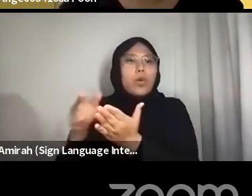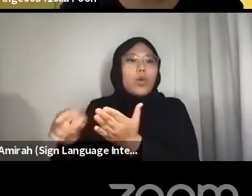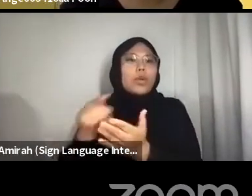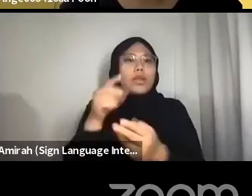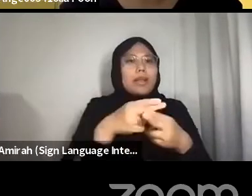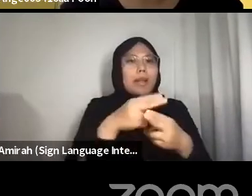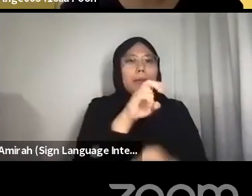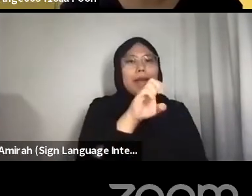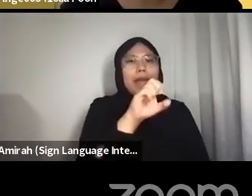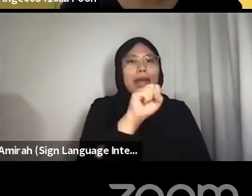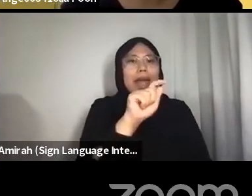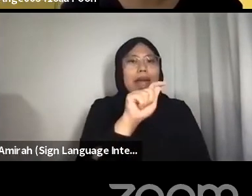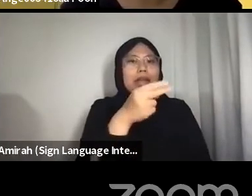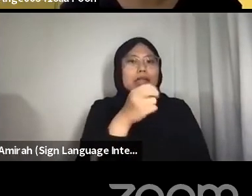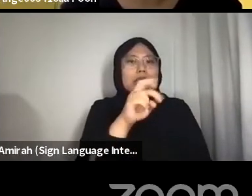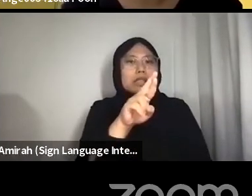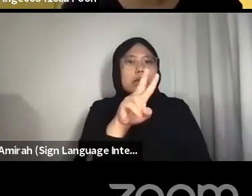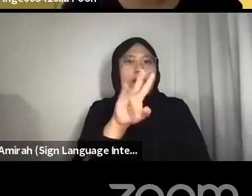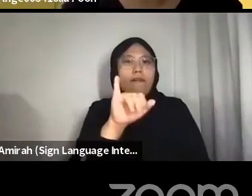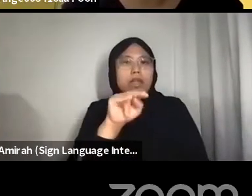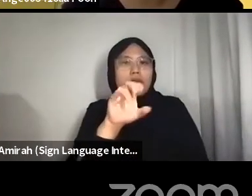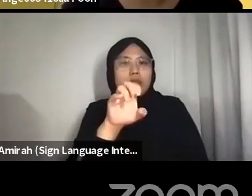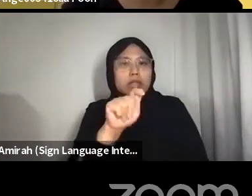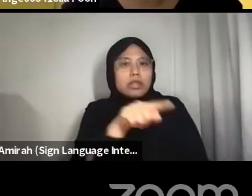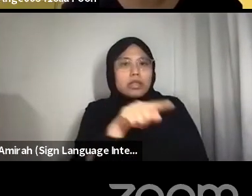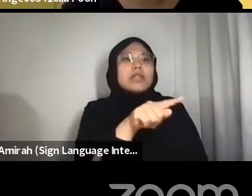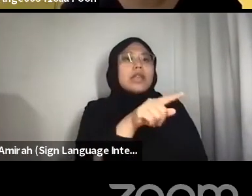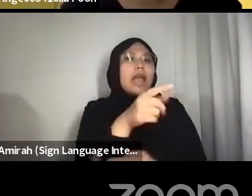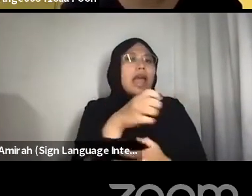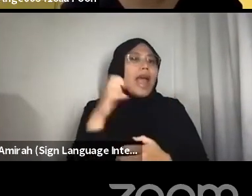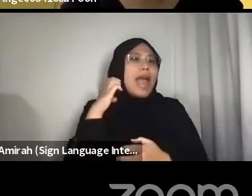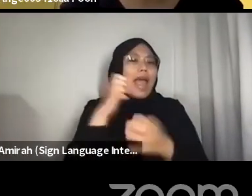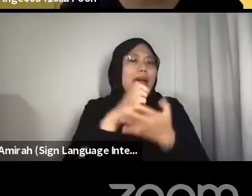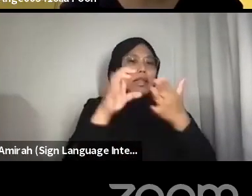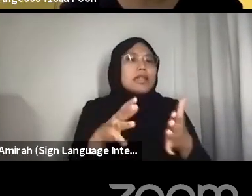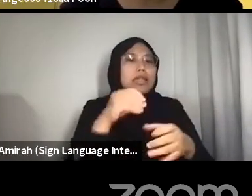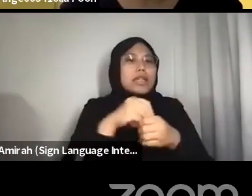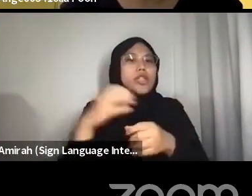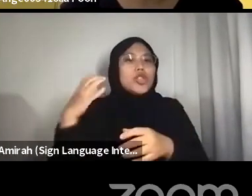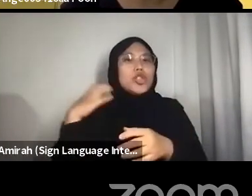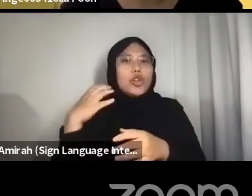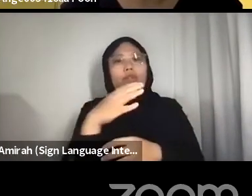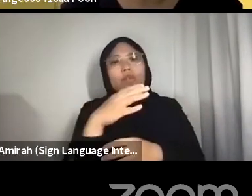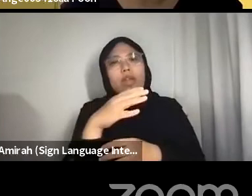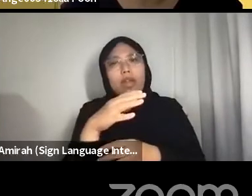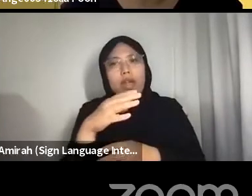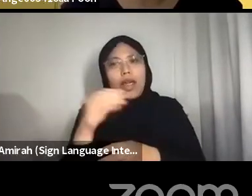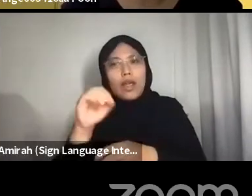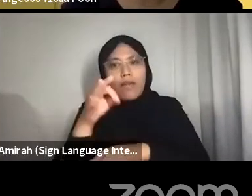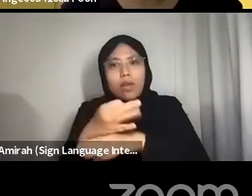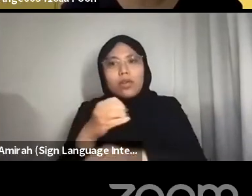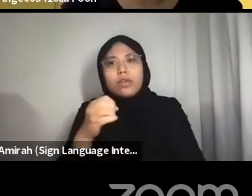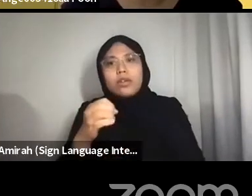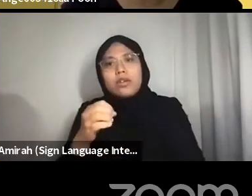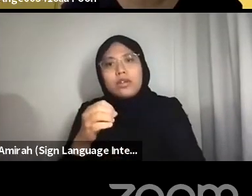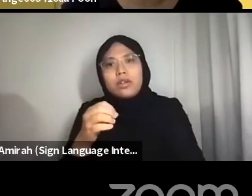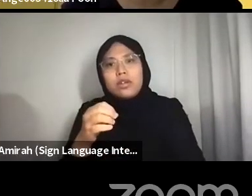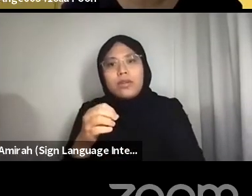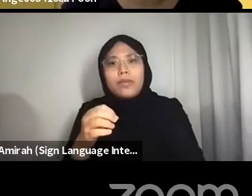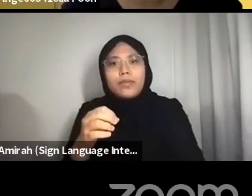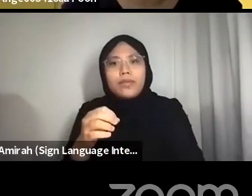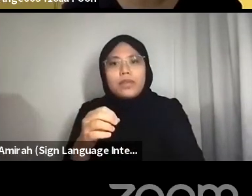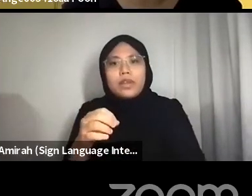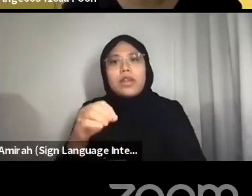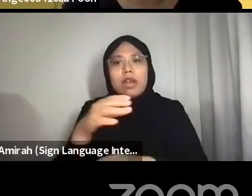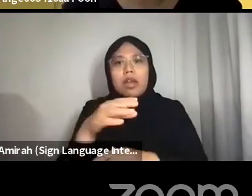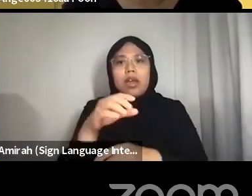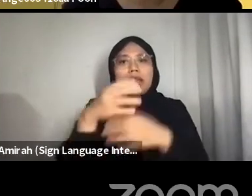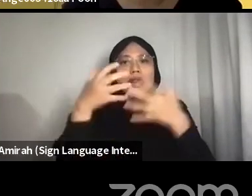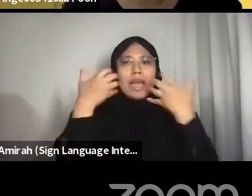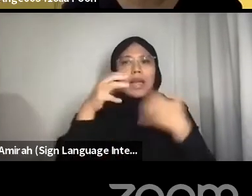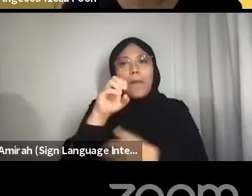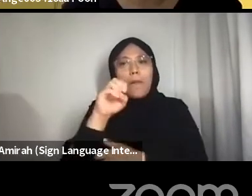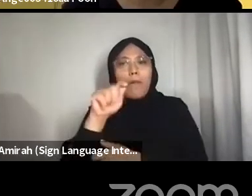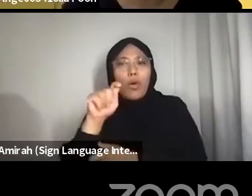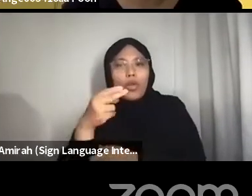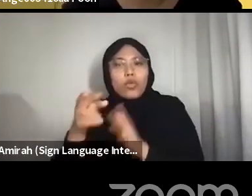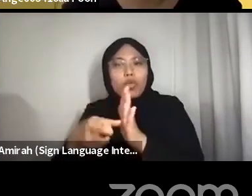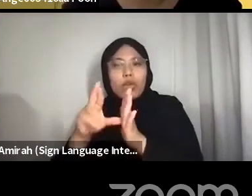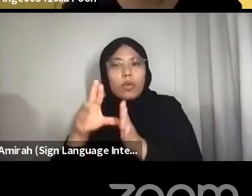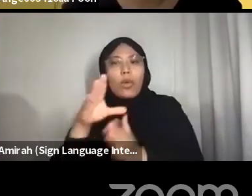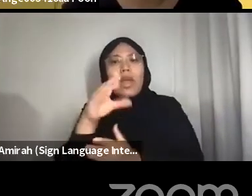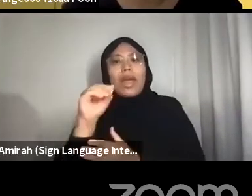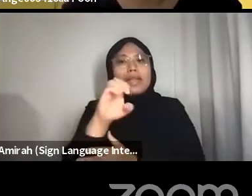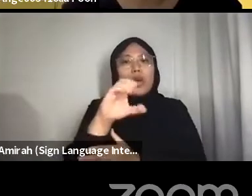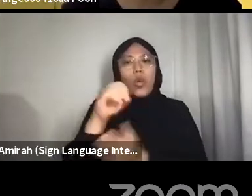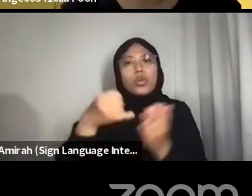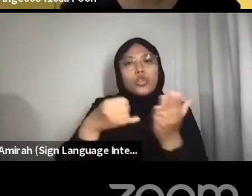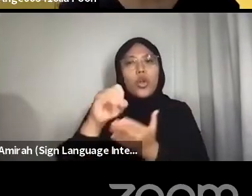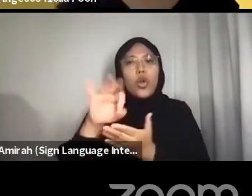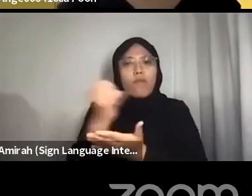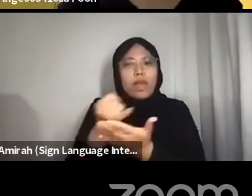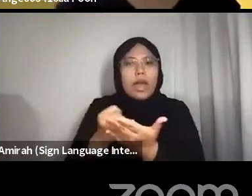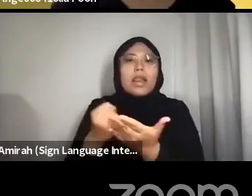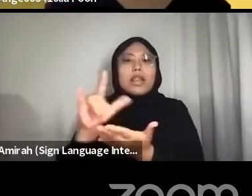Esther Vincent is the editor-in-chief and founder of The Tiger Moth Review, an eco journal of art and literature. She's also the author of Red Earth, an ecofeminist collection of poetry.